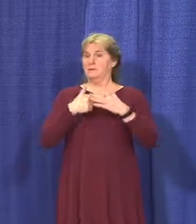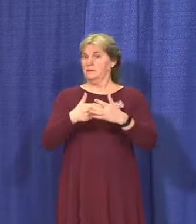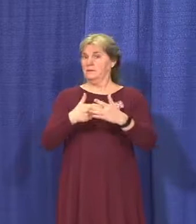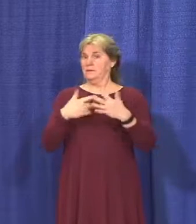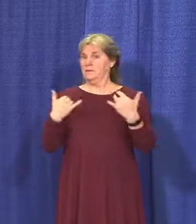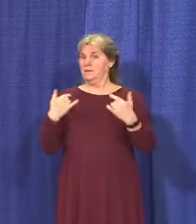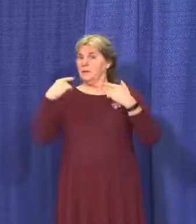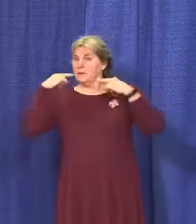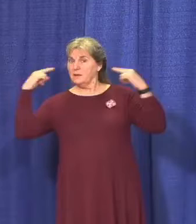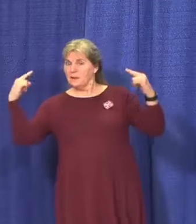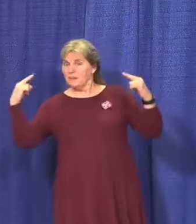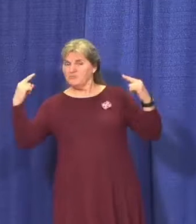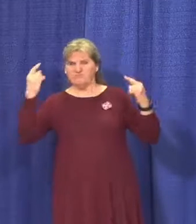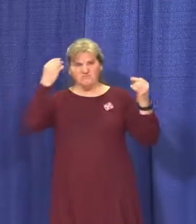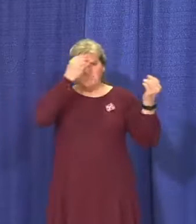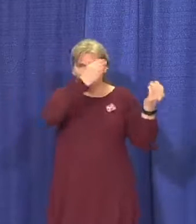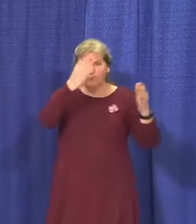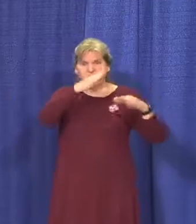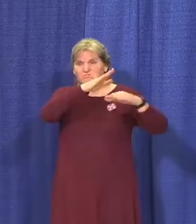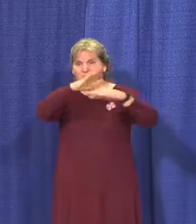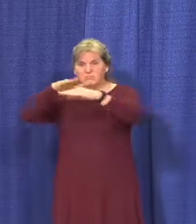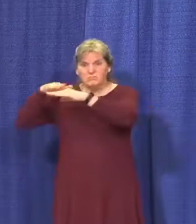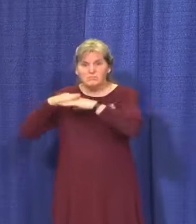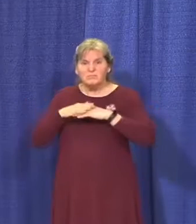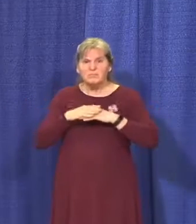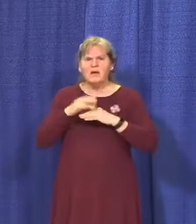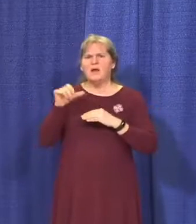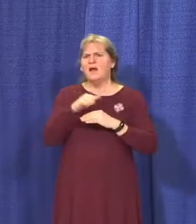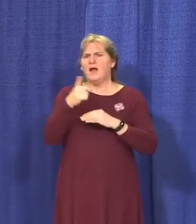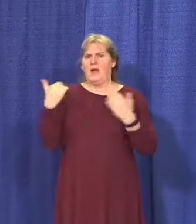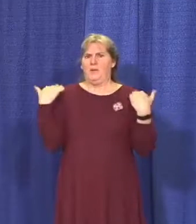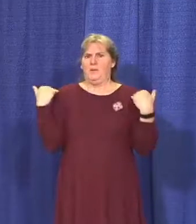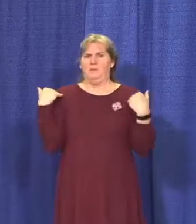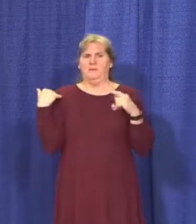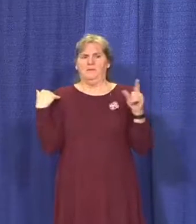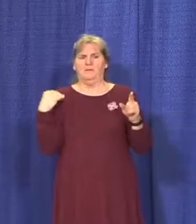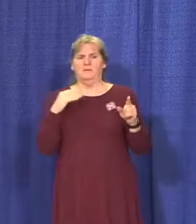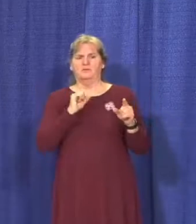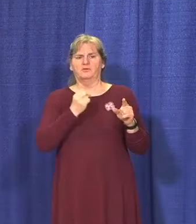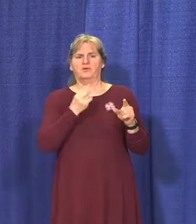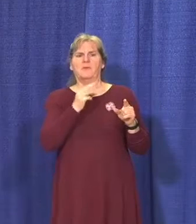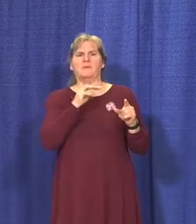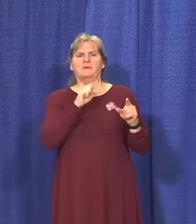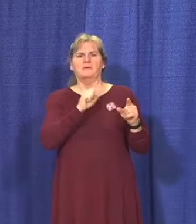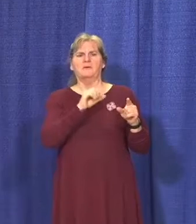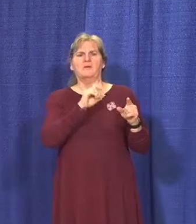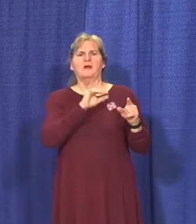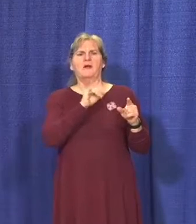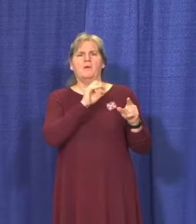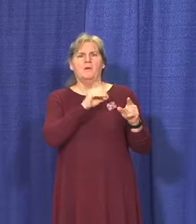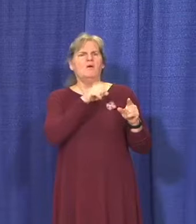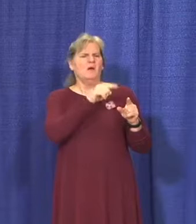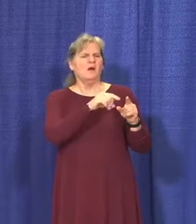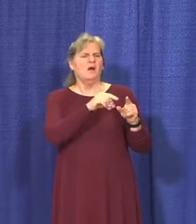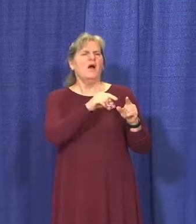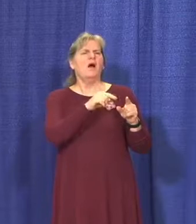announcement, just to let the media know, another one of our ministers, Seamus O’Regan is doing an important announcement